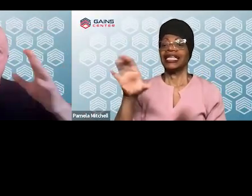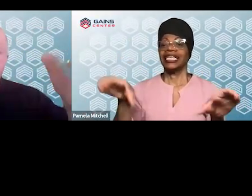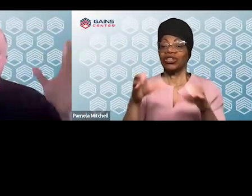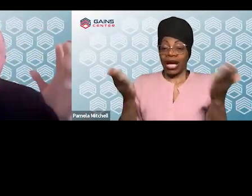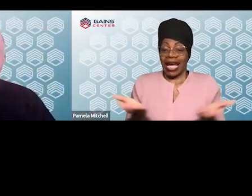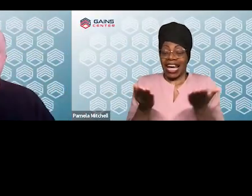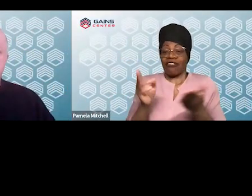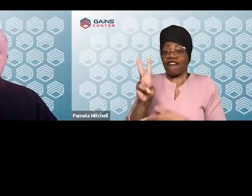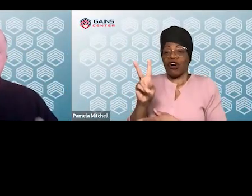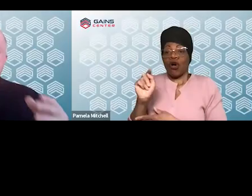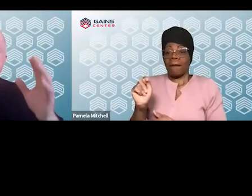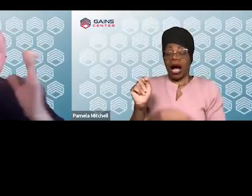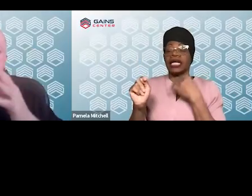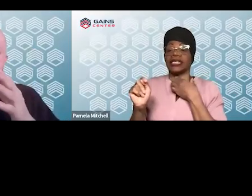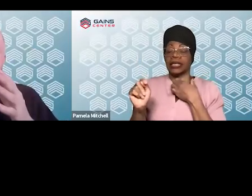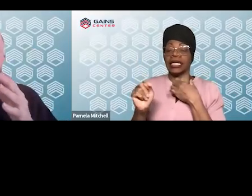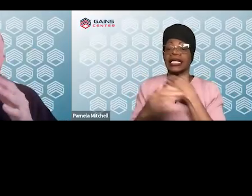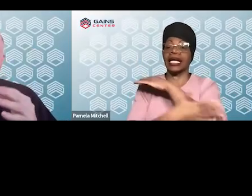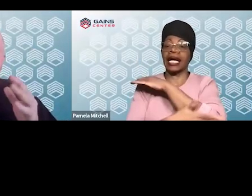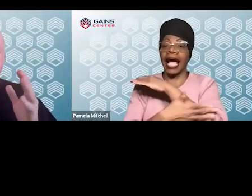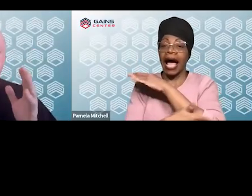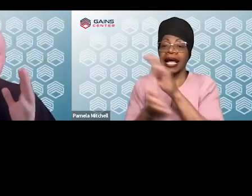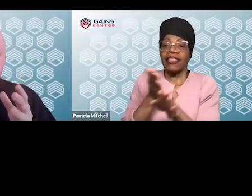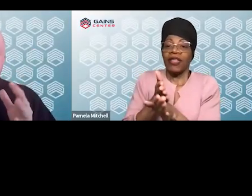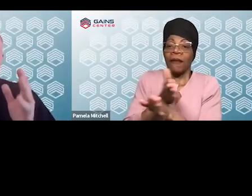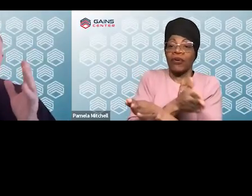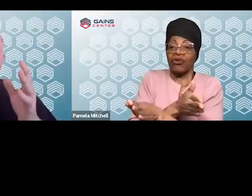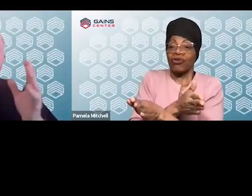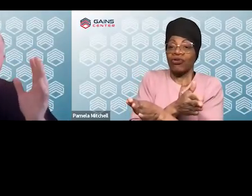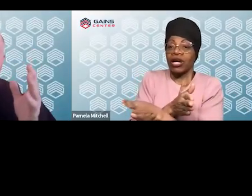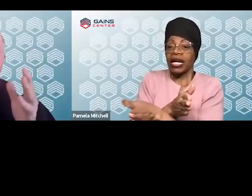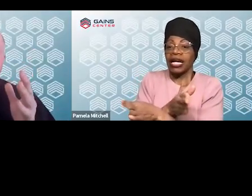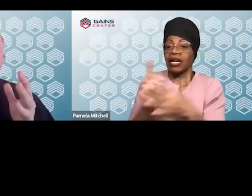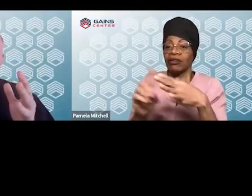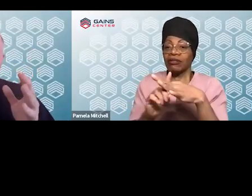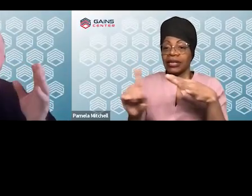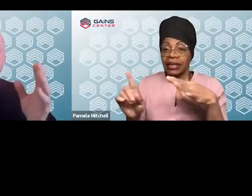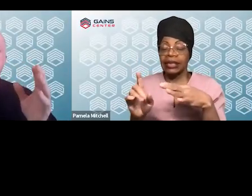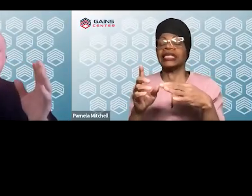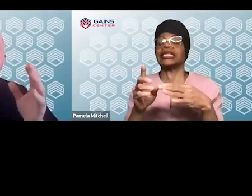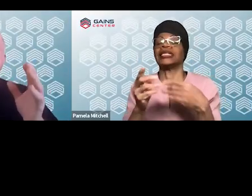and working with the pre-release patients, there is people coming out of the incarceration